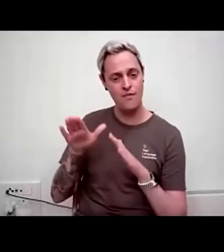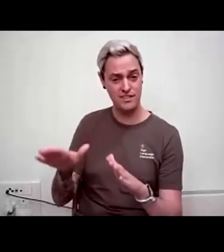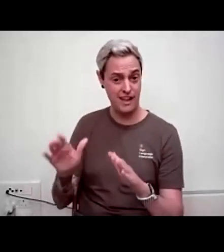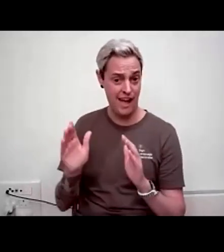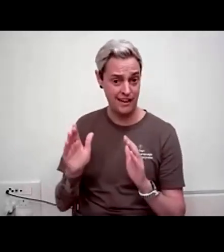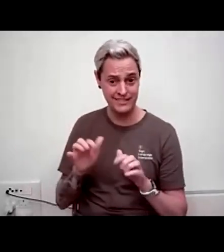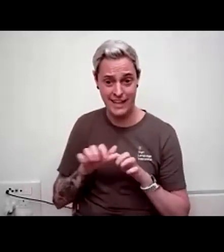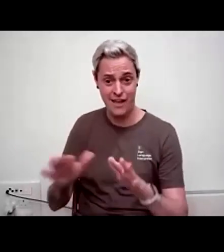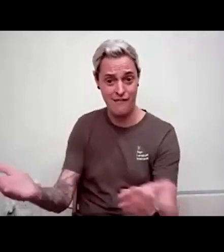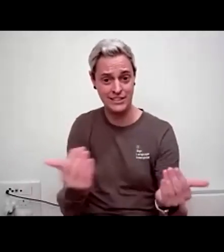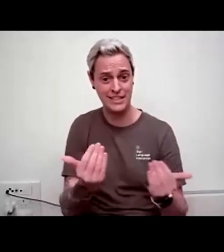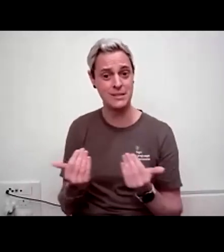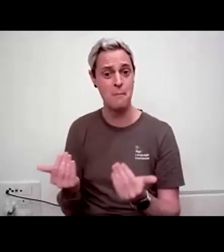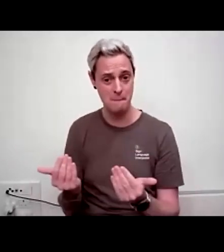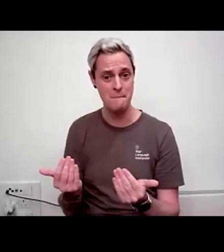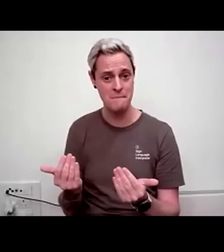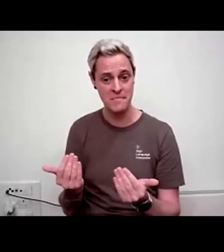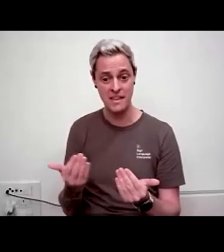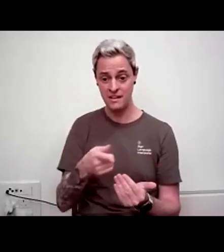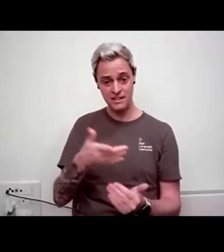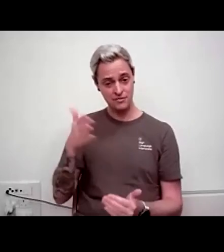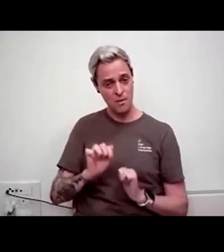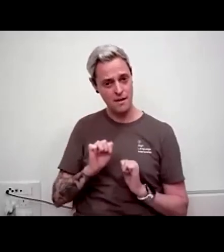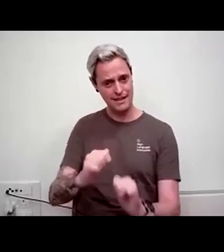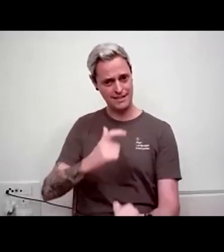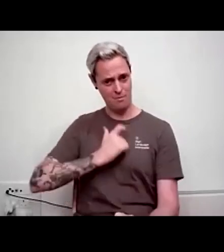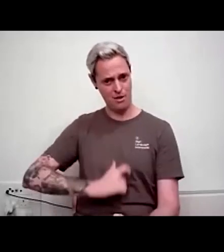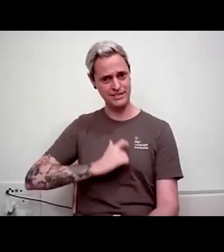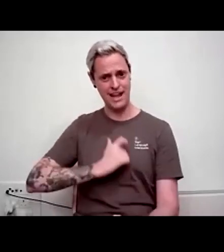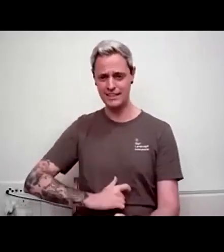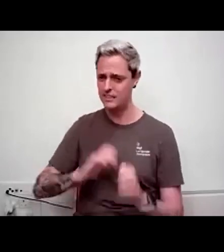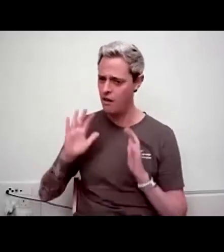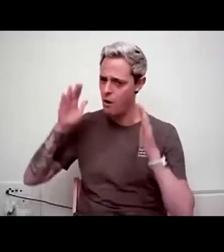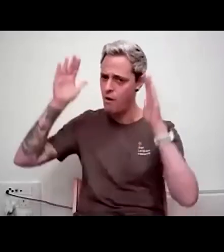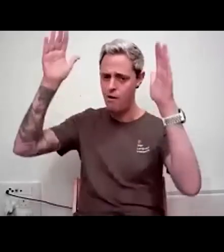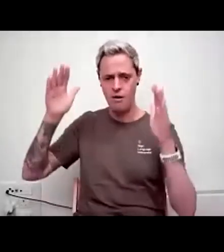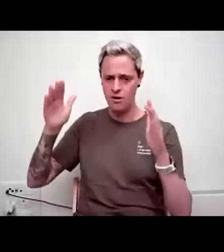arises directly out of his gregarious personality, his lack of adherence to social norms